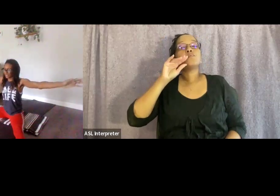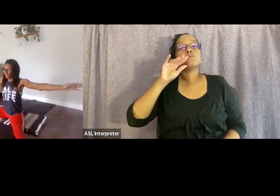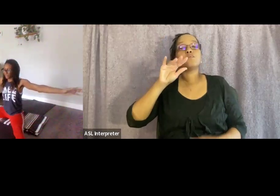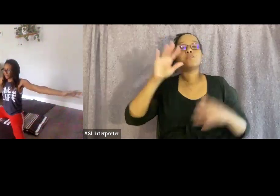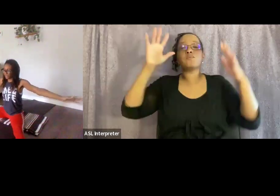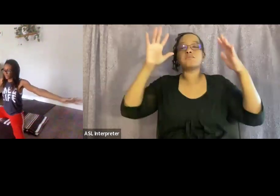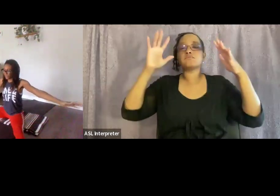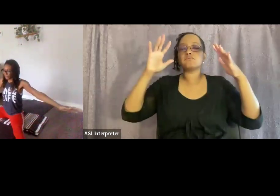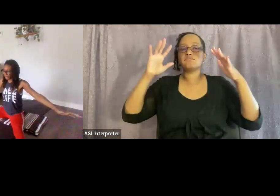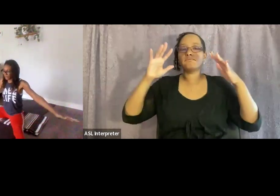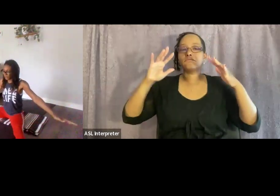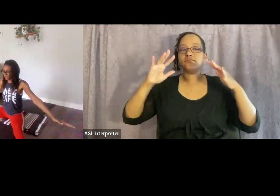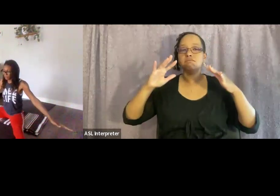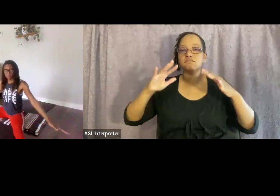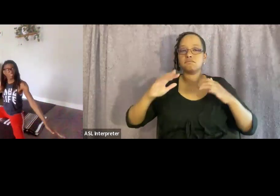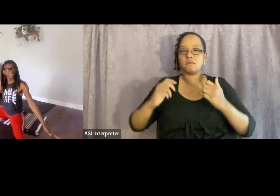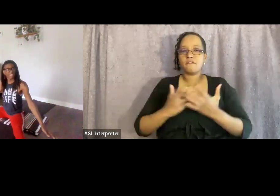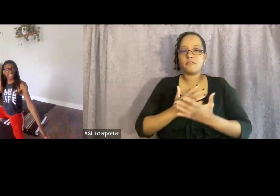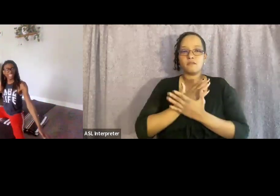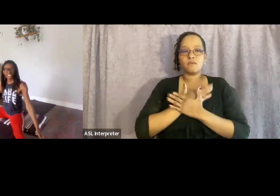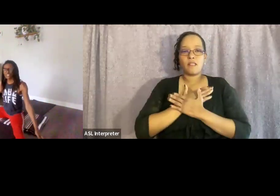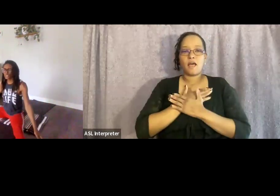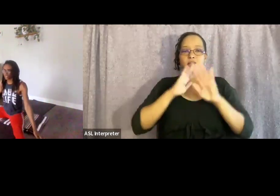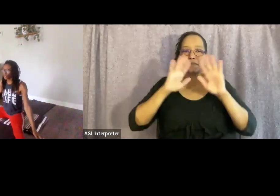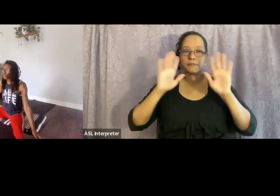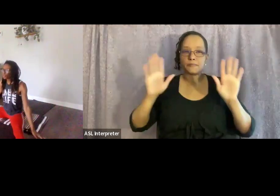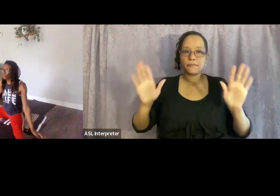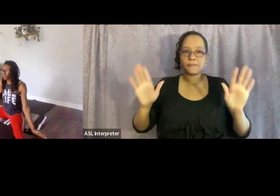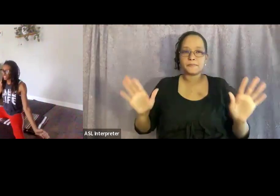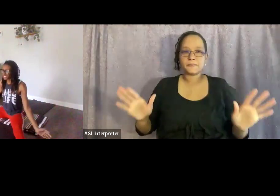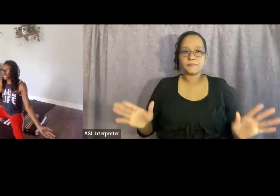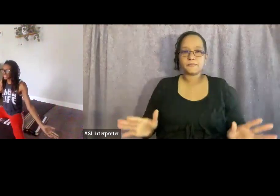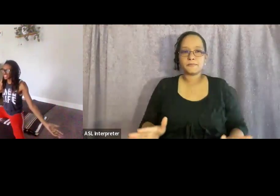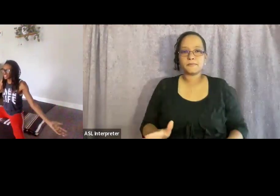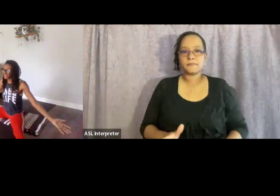And let's do that for a few more breaths, inhaling --